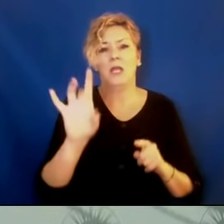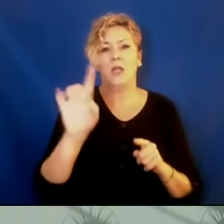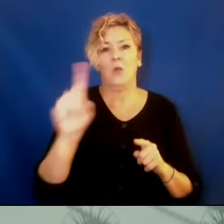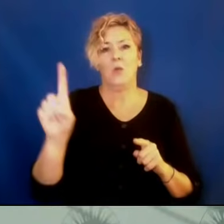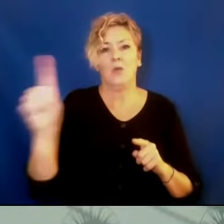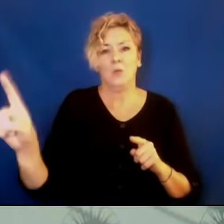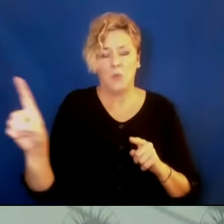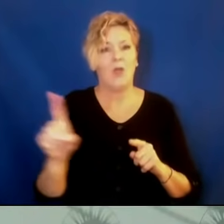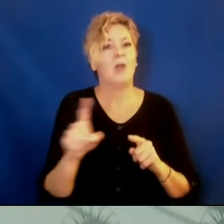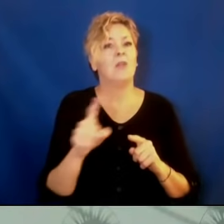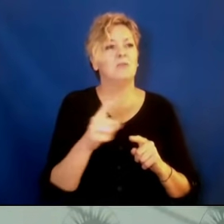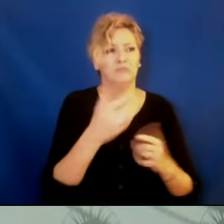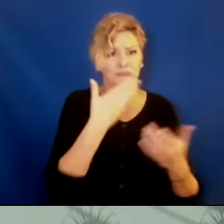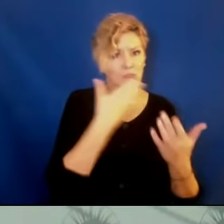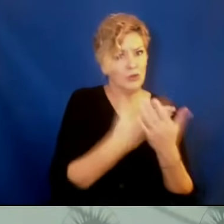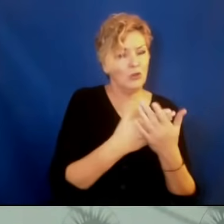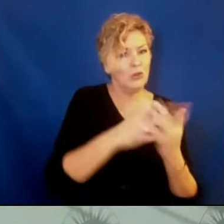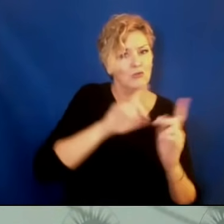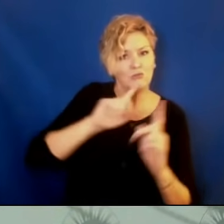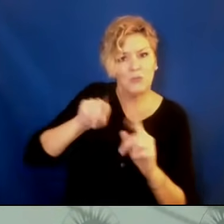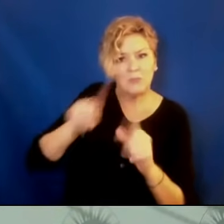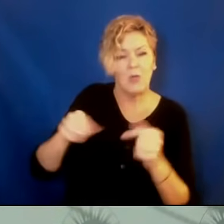I just know there are 295 active